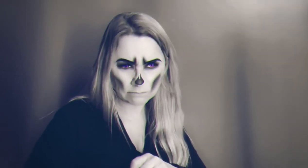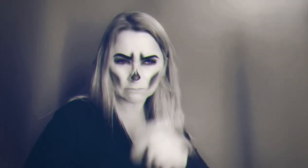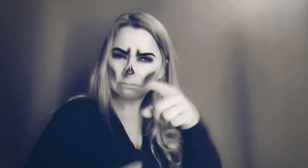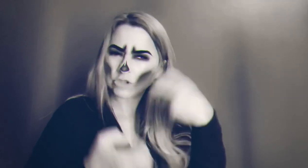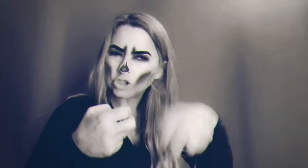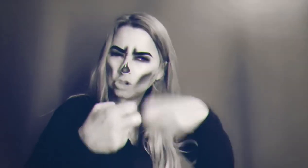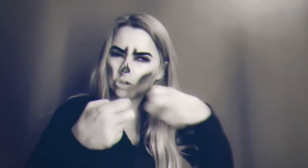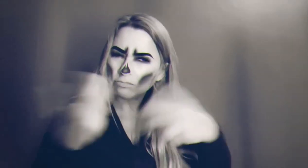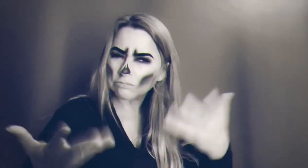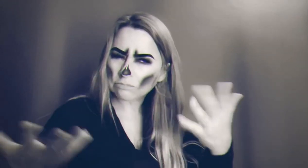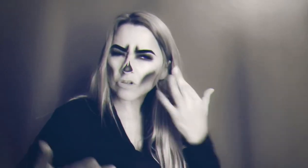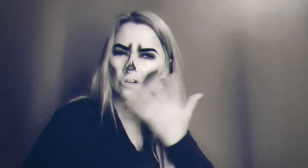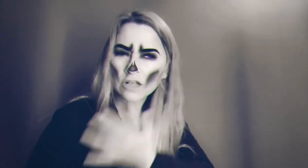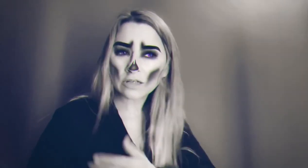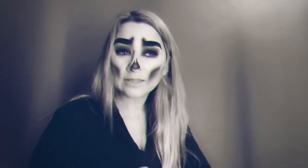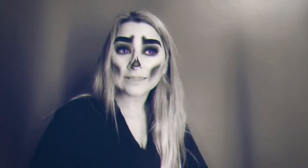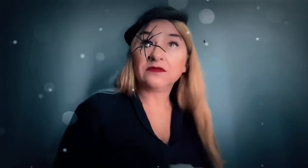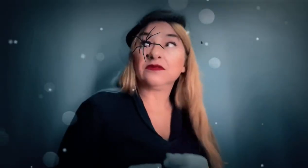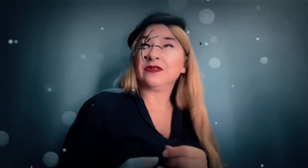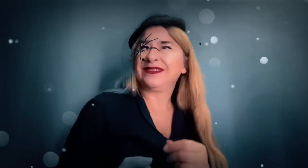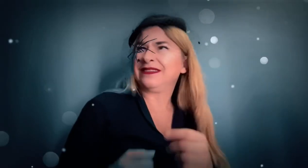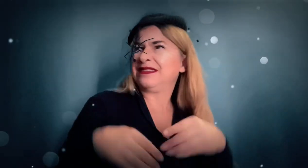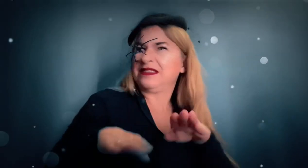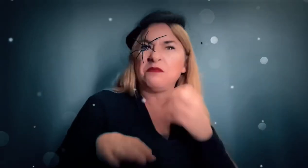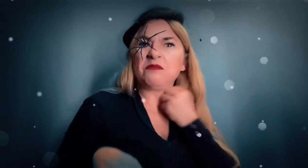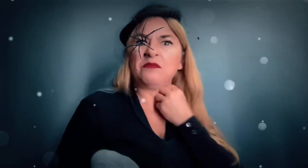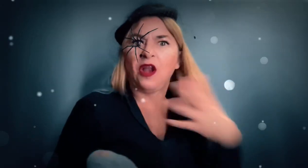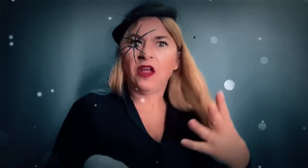"" His shoes? "" White"